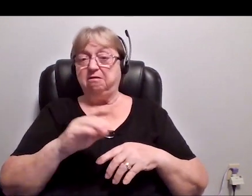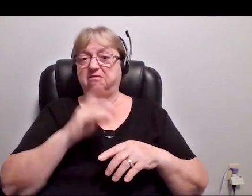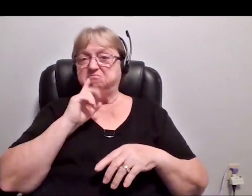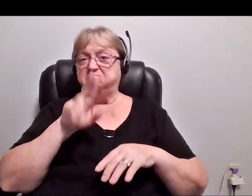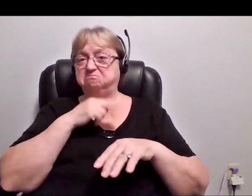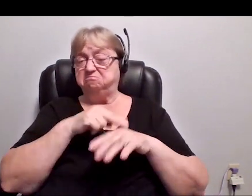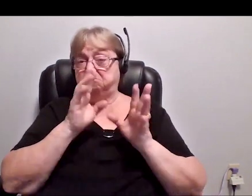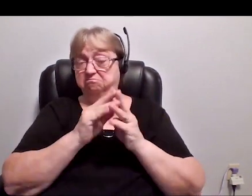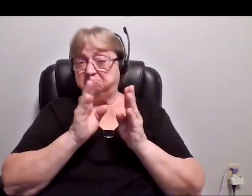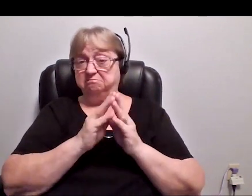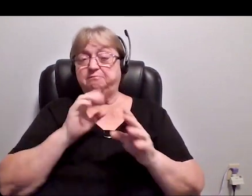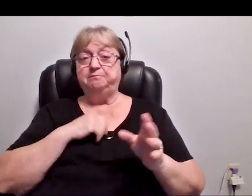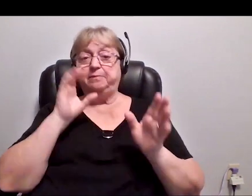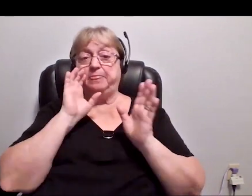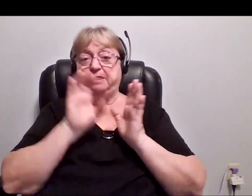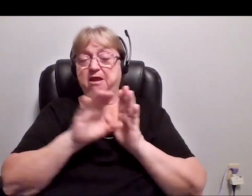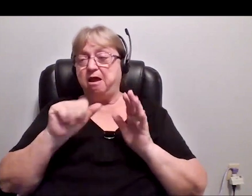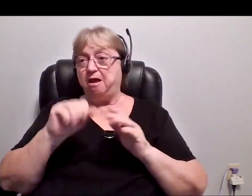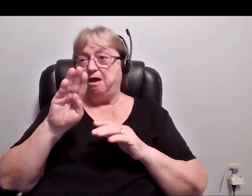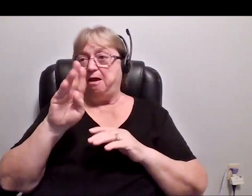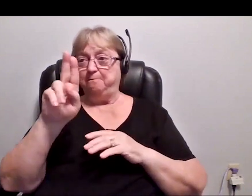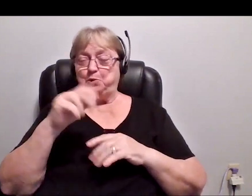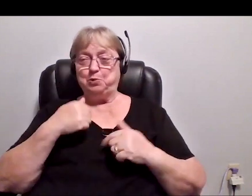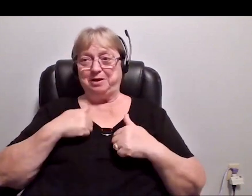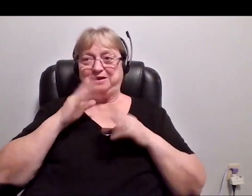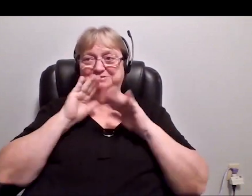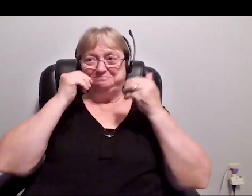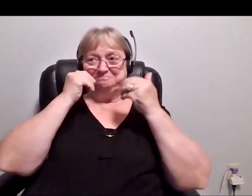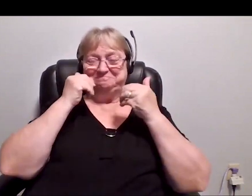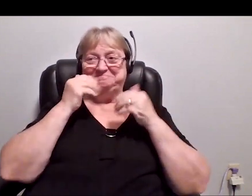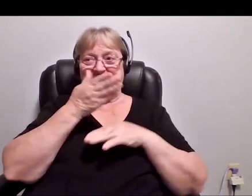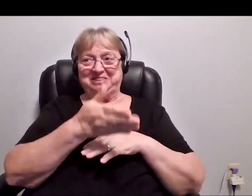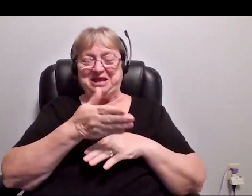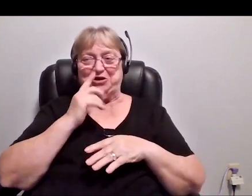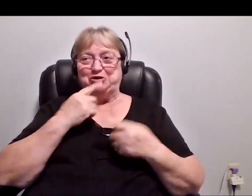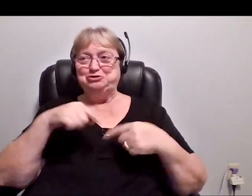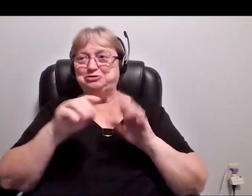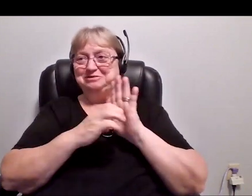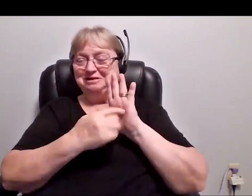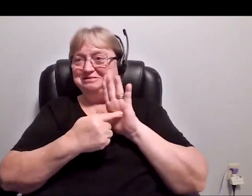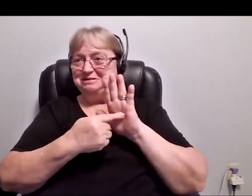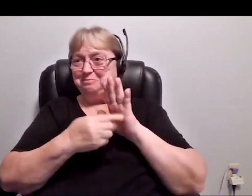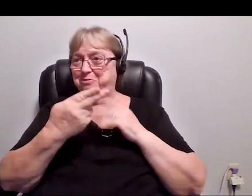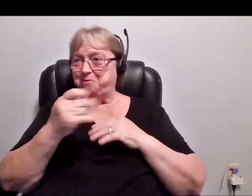There's a photo of Abu and I smiling at the exhibit hall. The resource center that Hope for the Blind